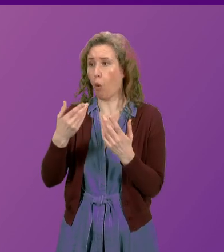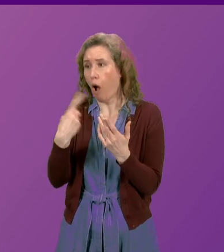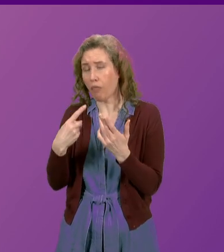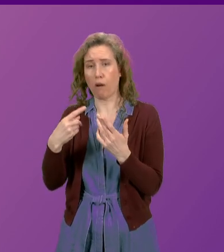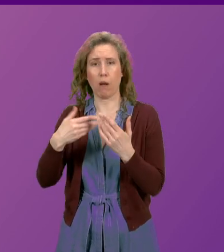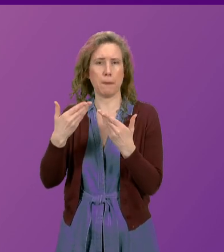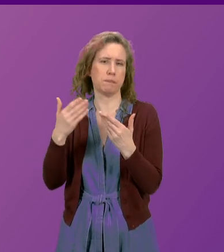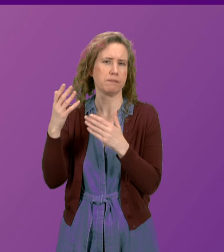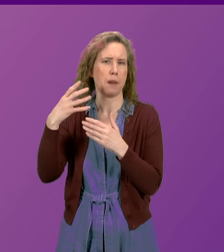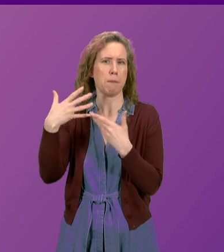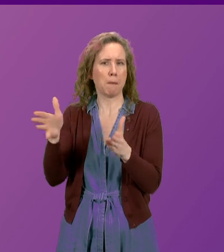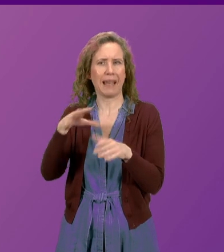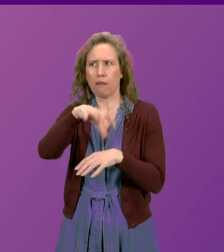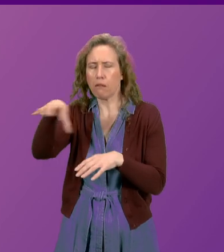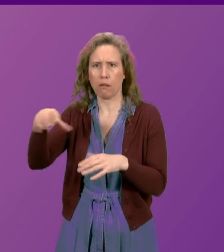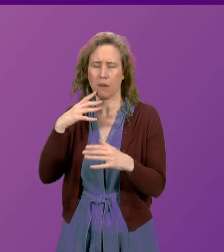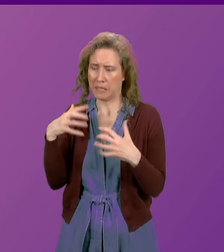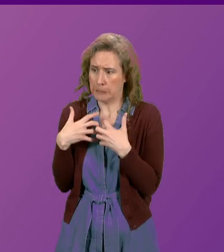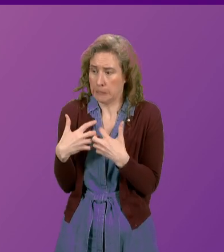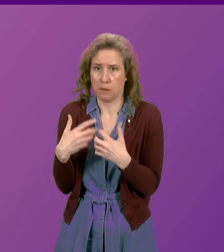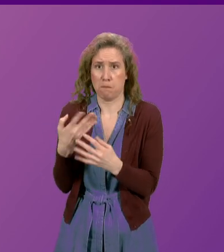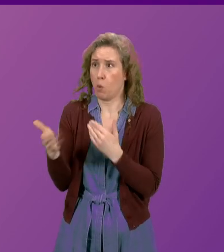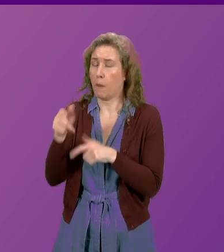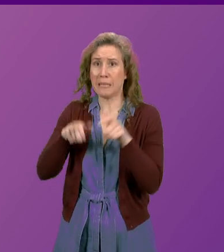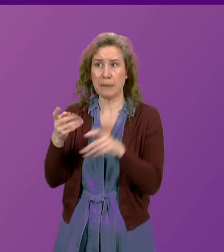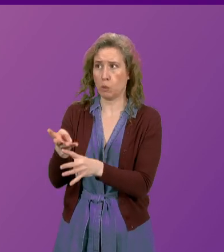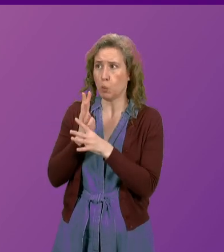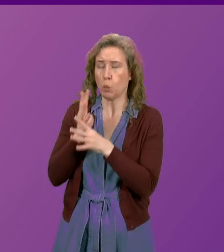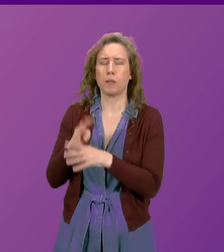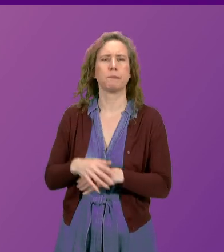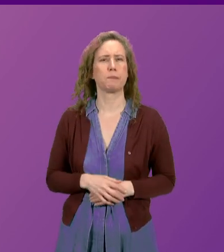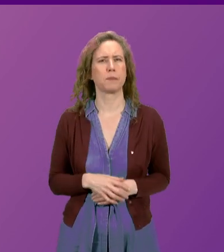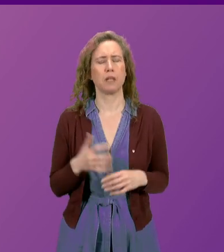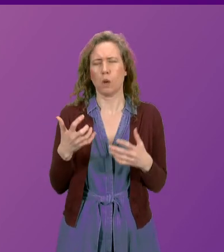The issues relating to charges for premises and utilisation costs are